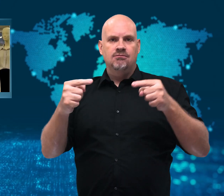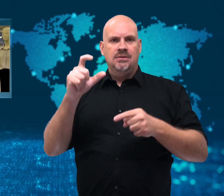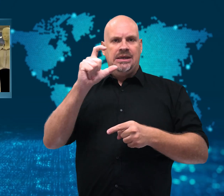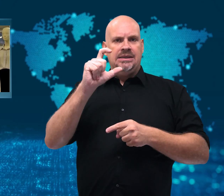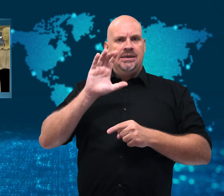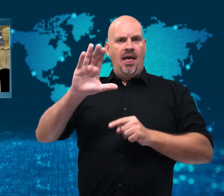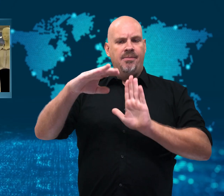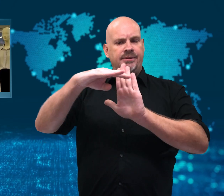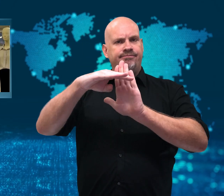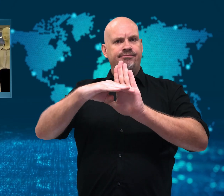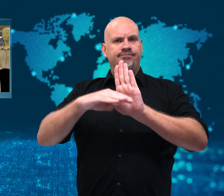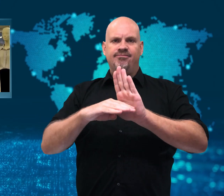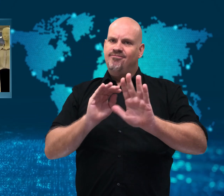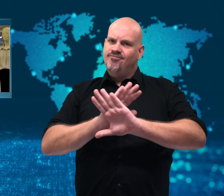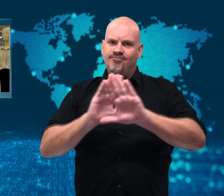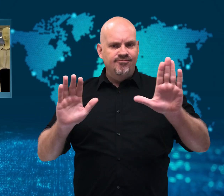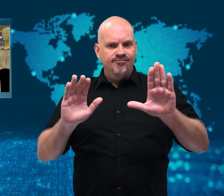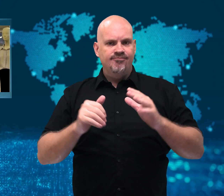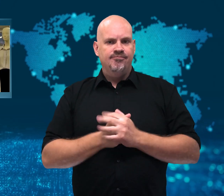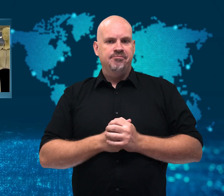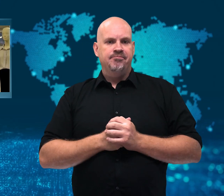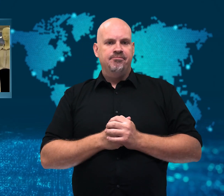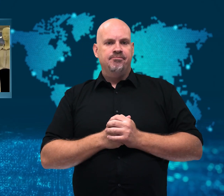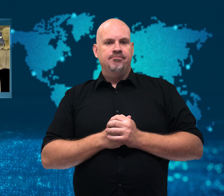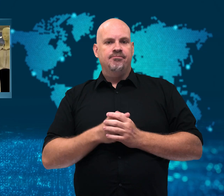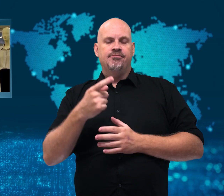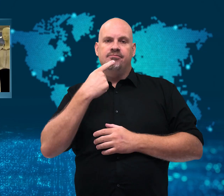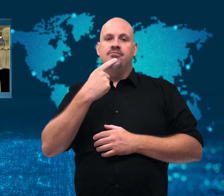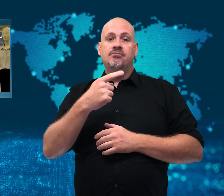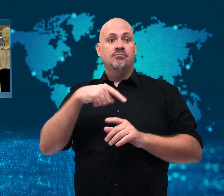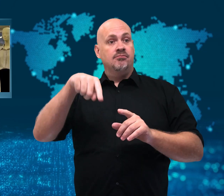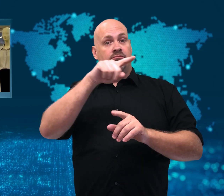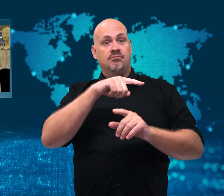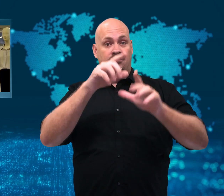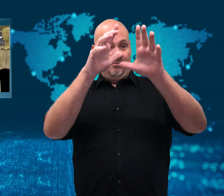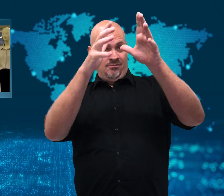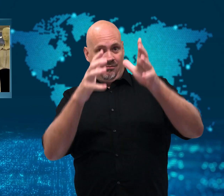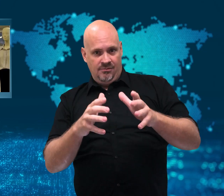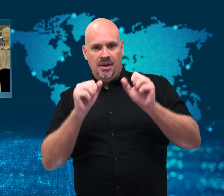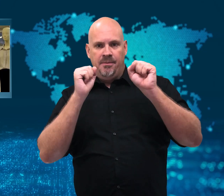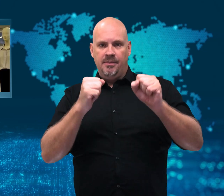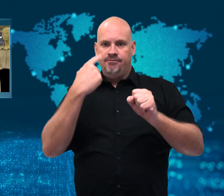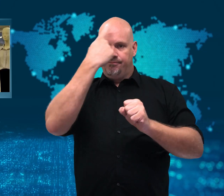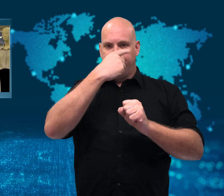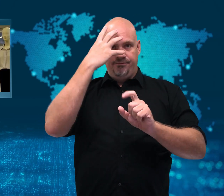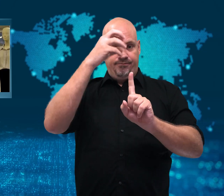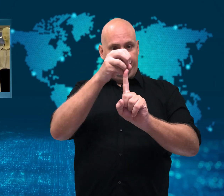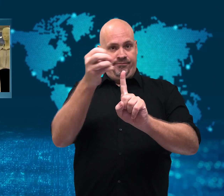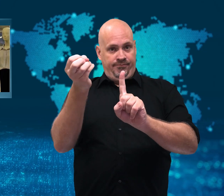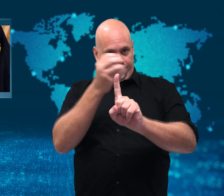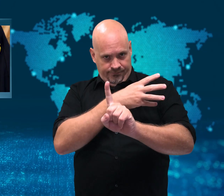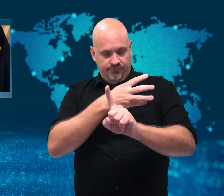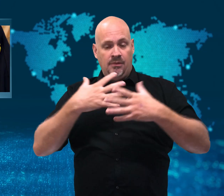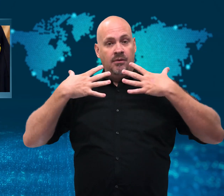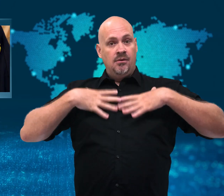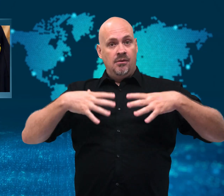He demands the mannequins be headless and covered at all times